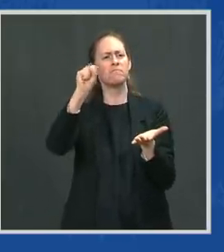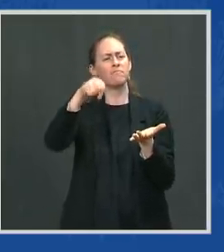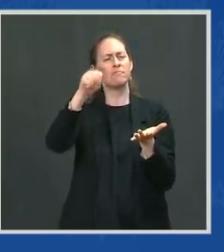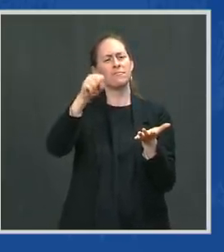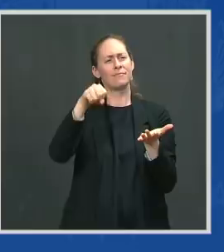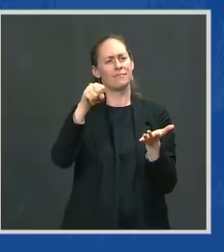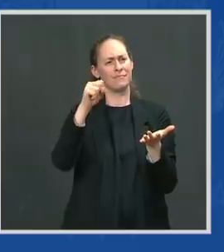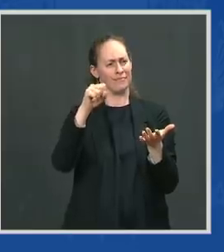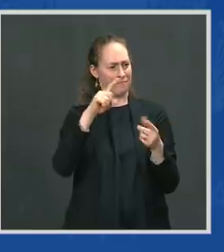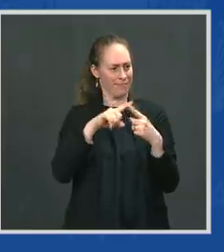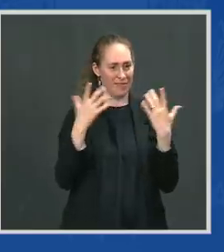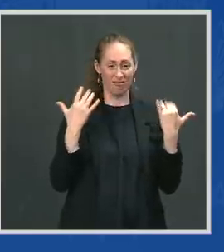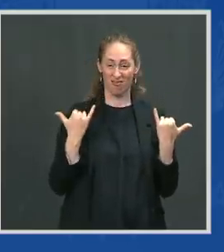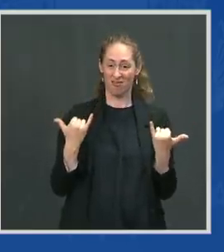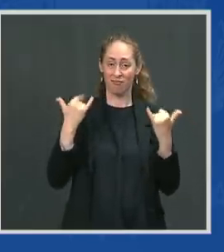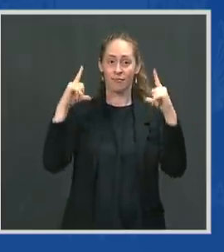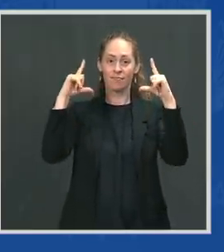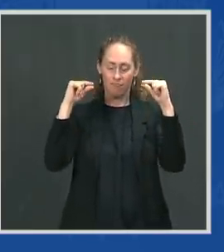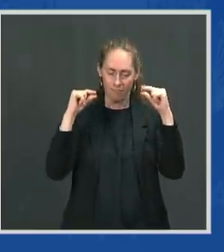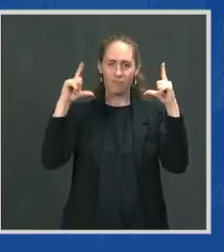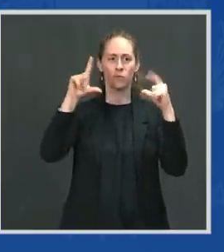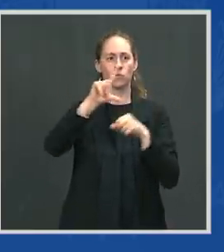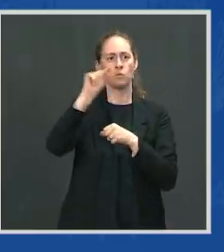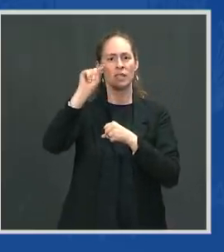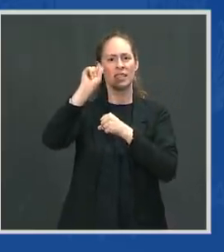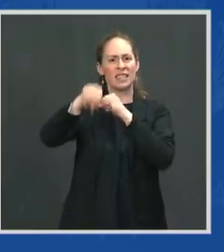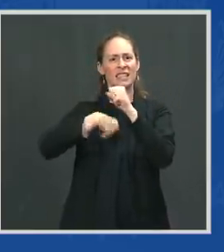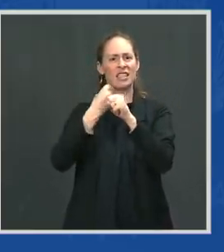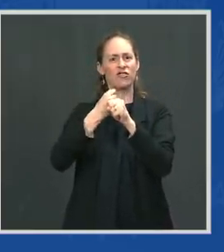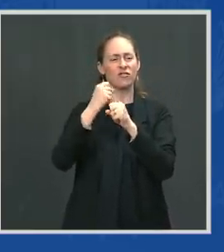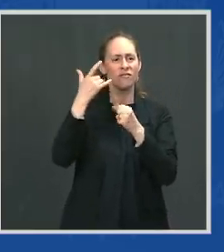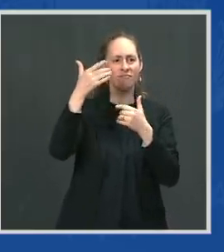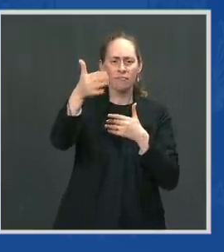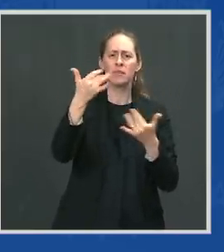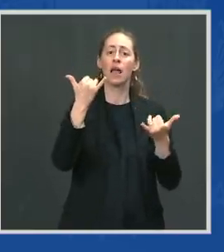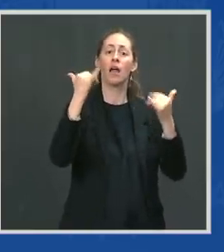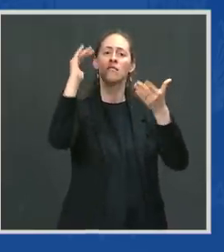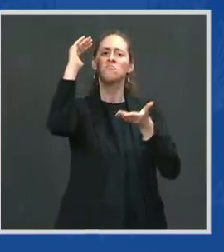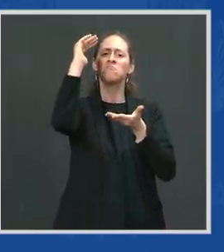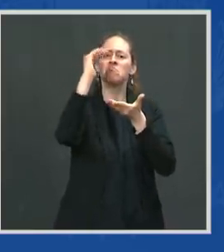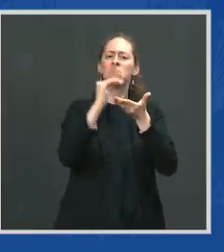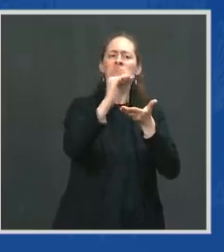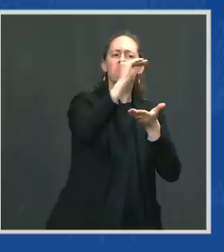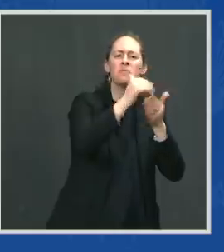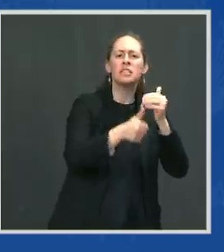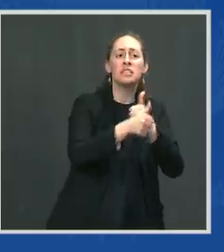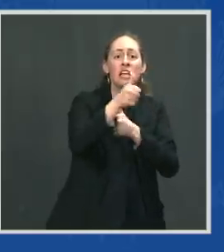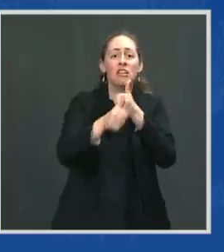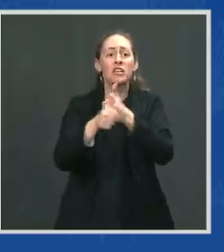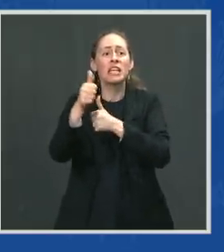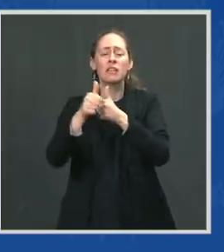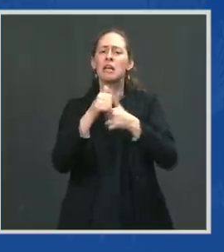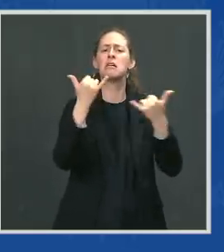the threat has become more dispersed, metastasizing around the globe: al-Shabaab in Somalia;